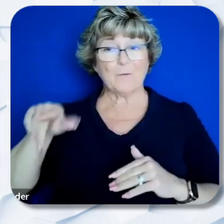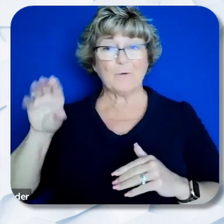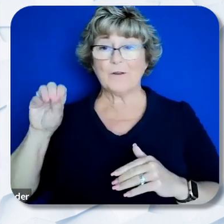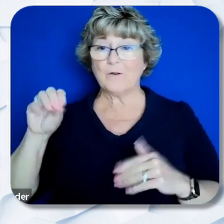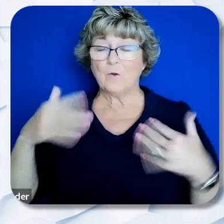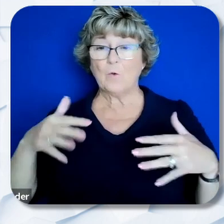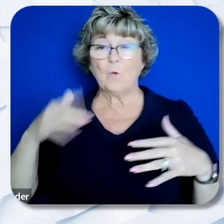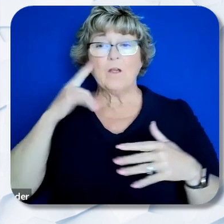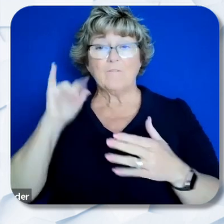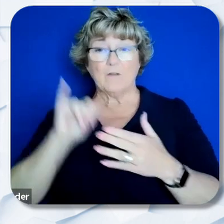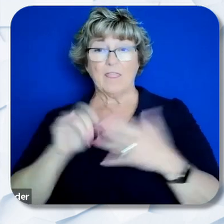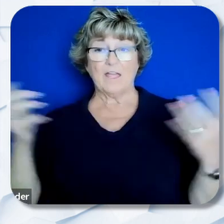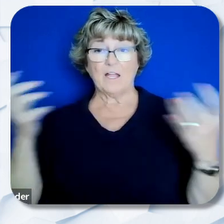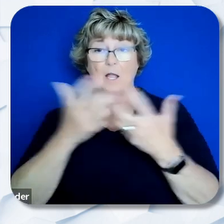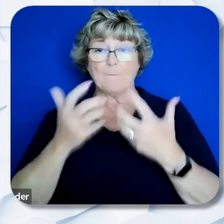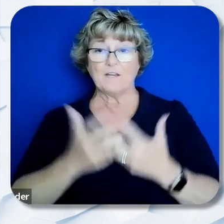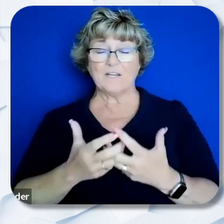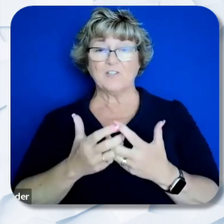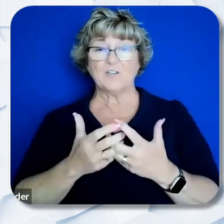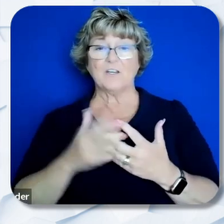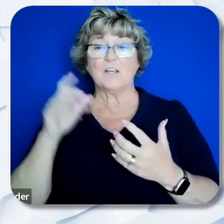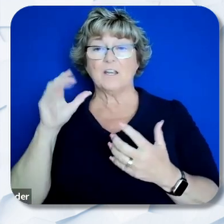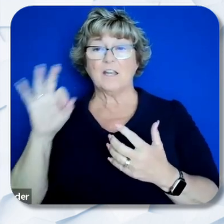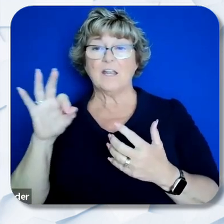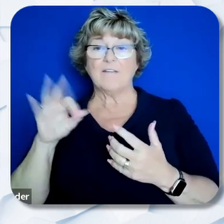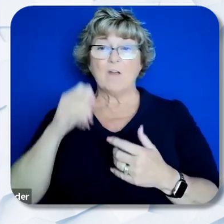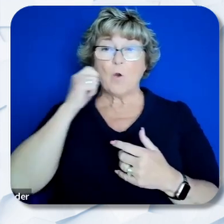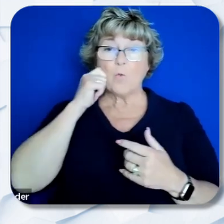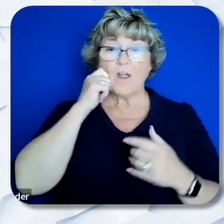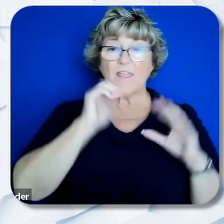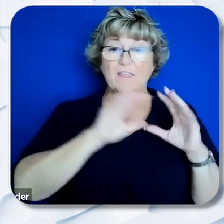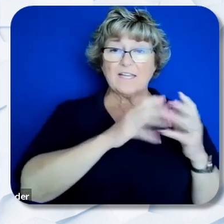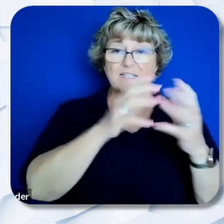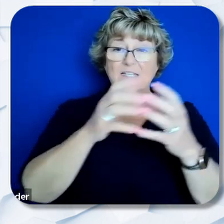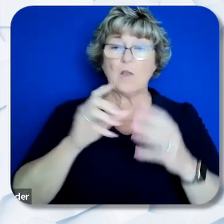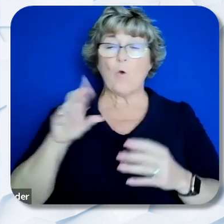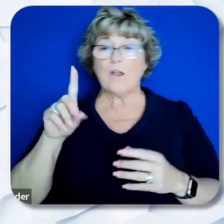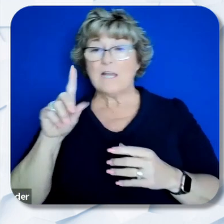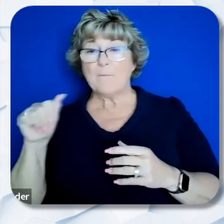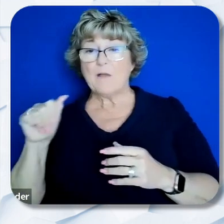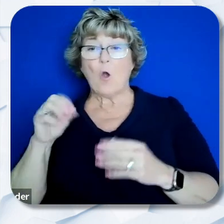particular combination of race, ethnicity, and either disability or overall. In this